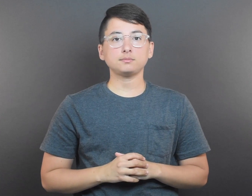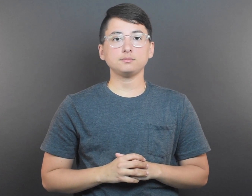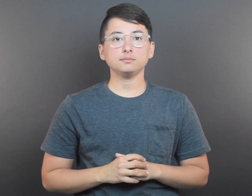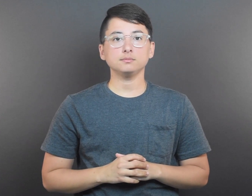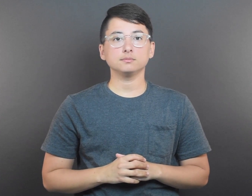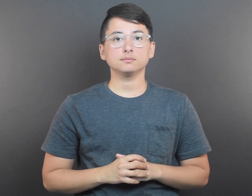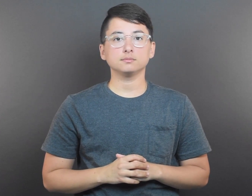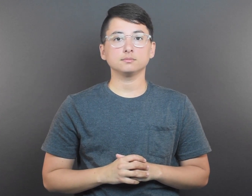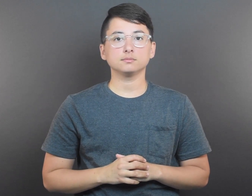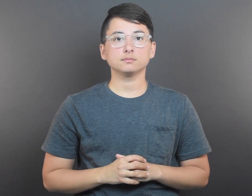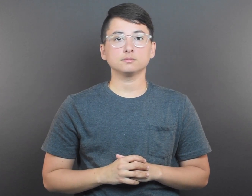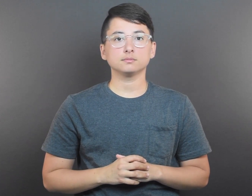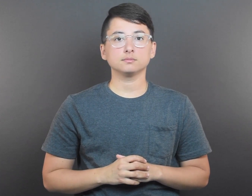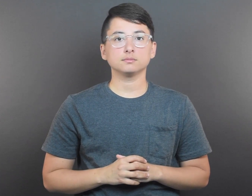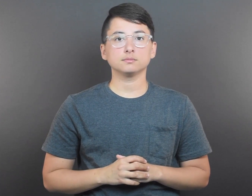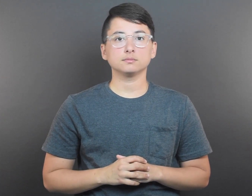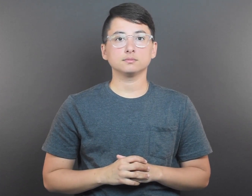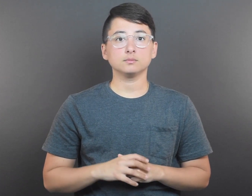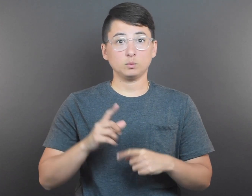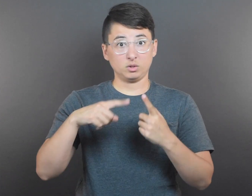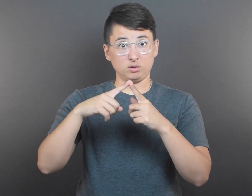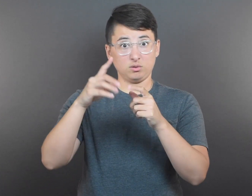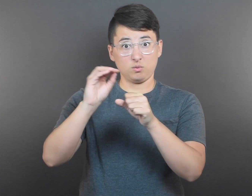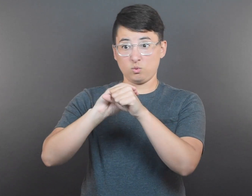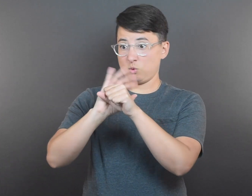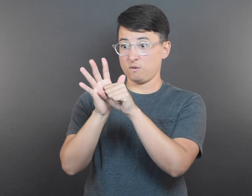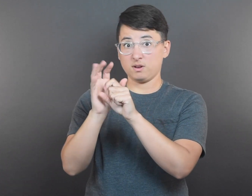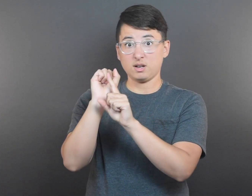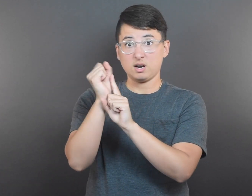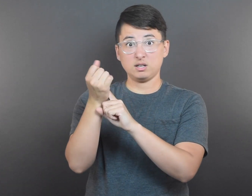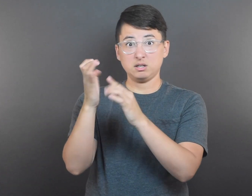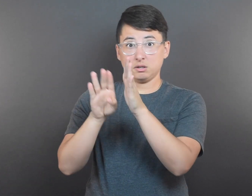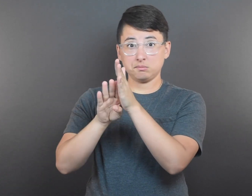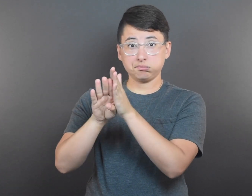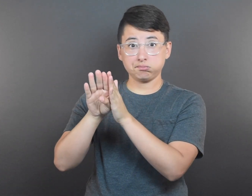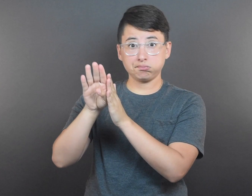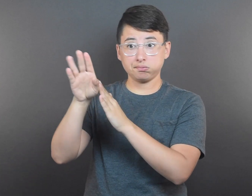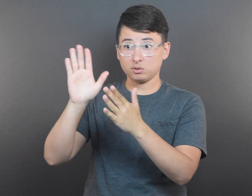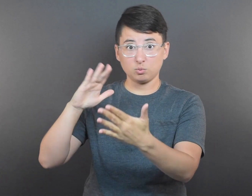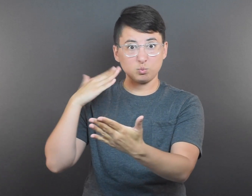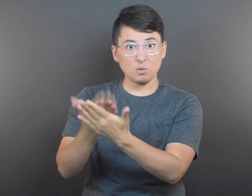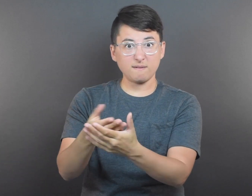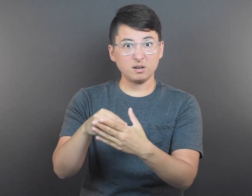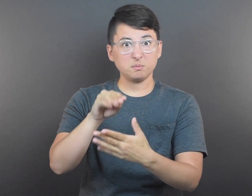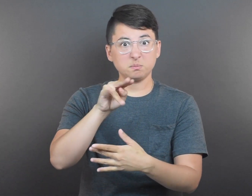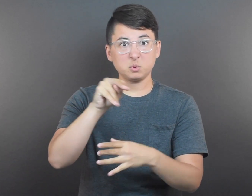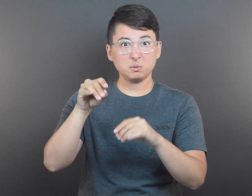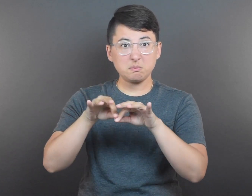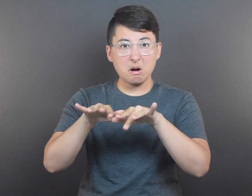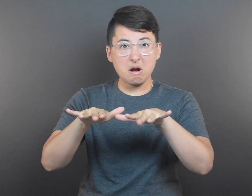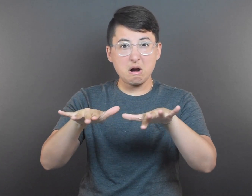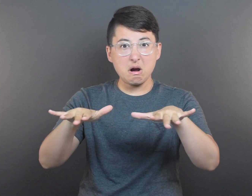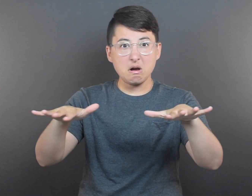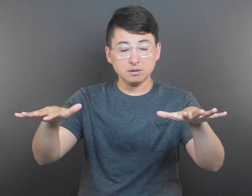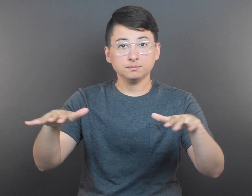A clear need When COVID-19 cases first arrived in Minnesota,